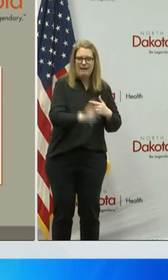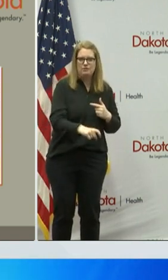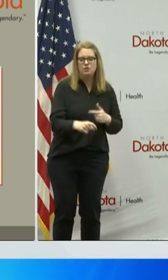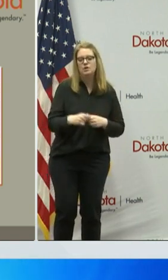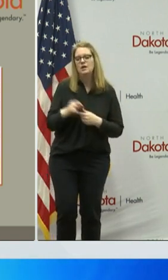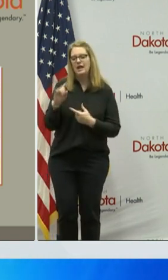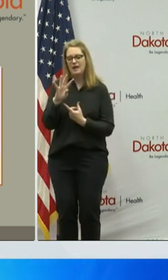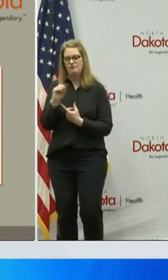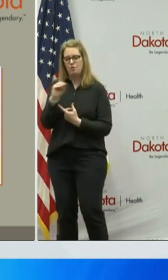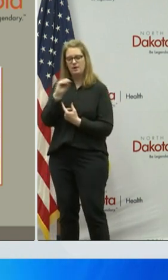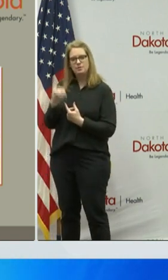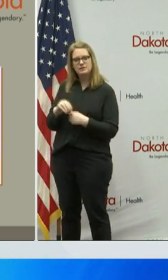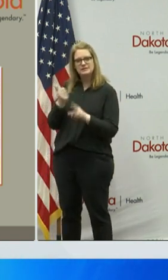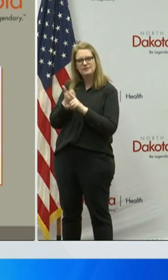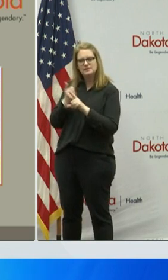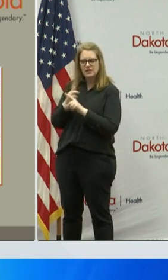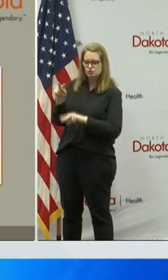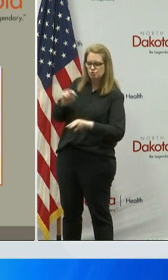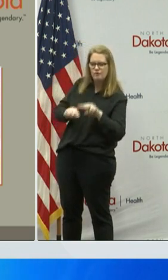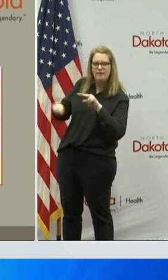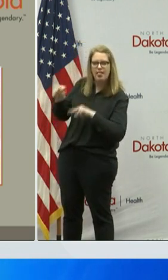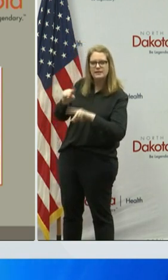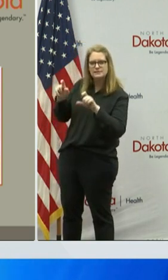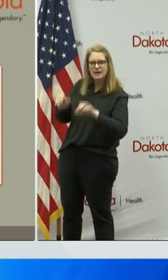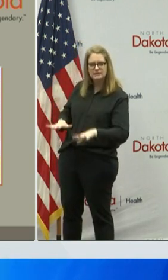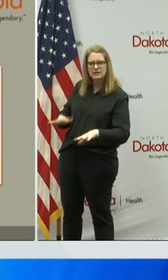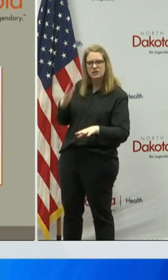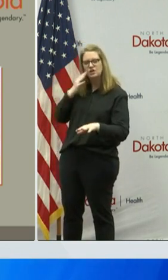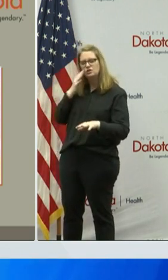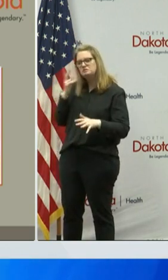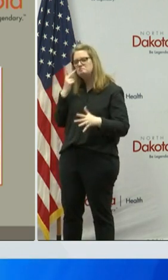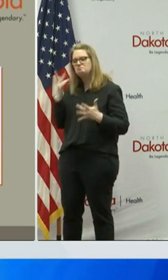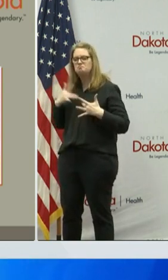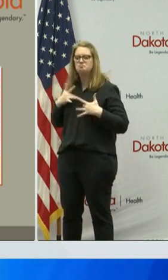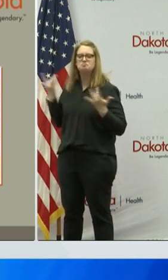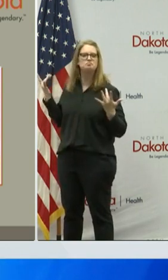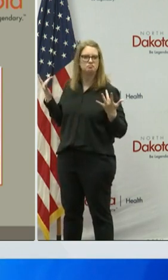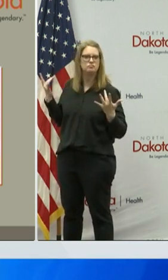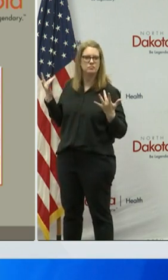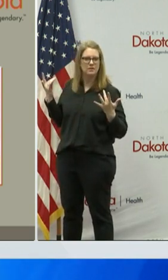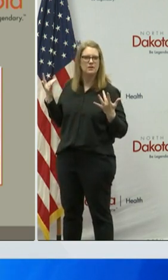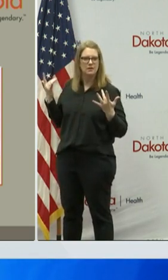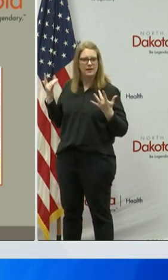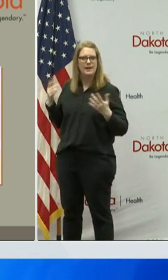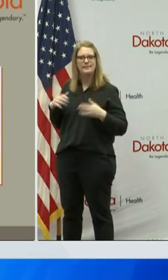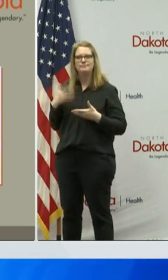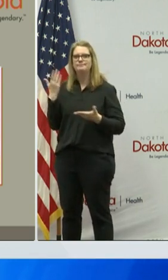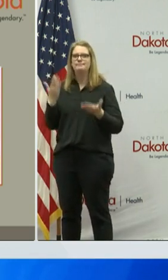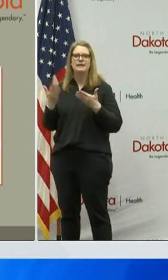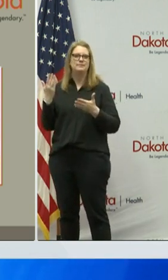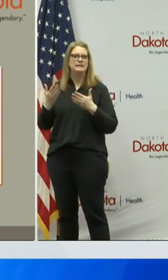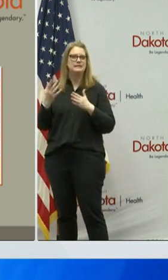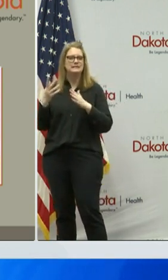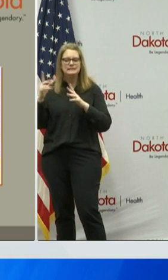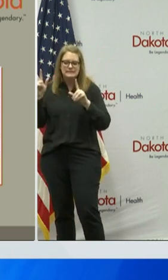THESE KINDS OF VOLUMES TO DO THAT AND REGULARLY TESTING THEIR STAFF. ALSO, WE WANT TO DO ABOUT 40%